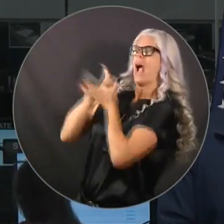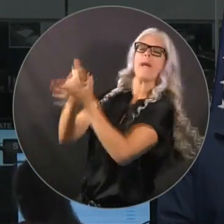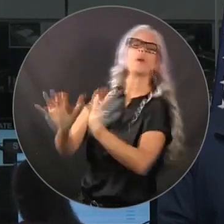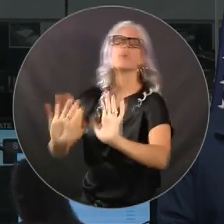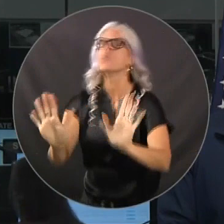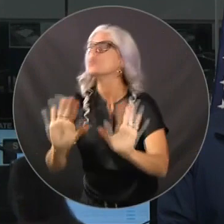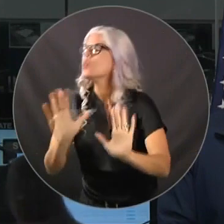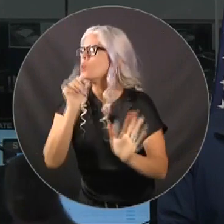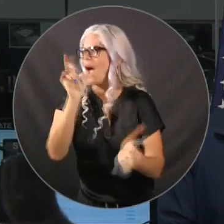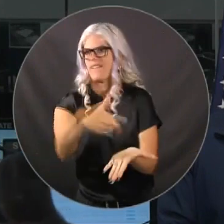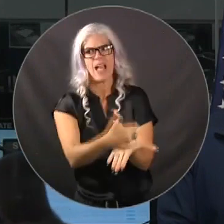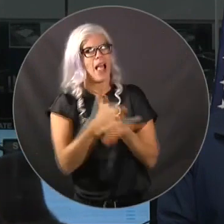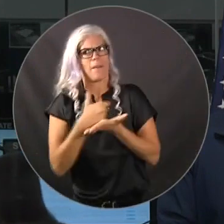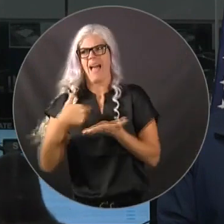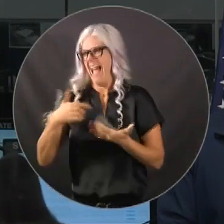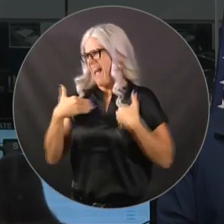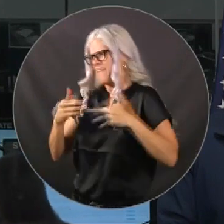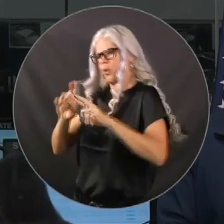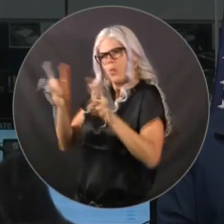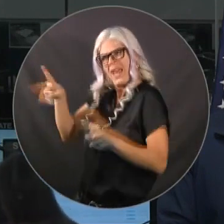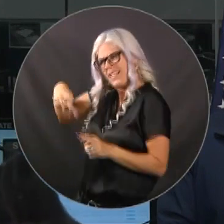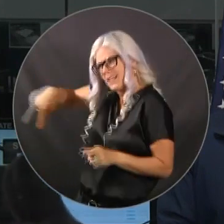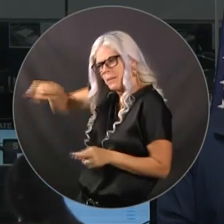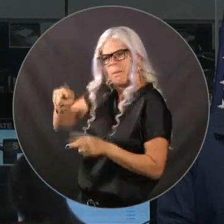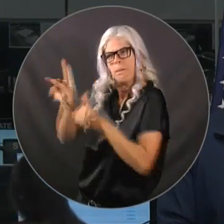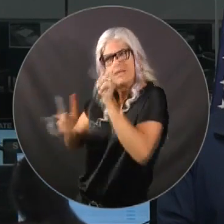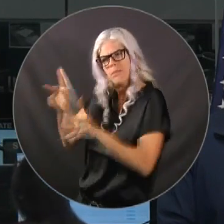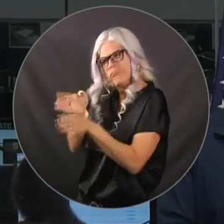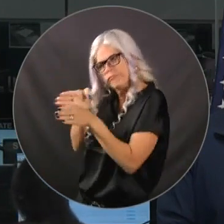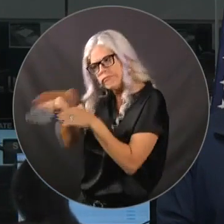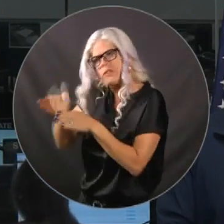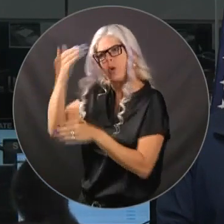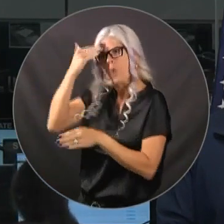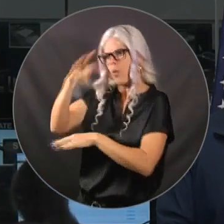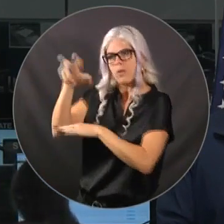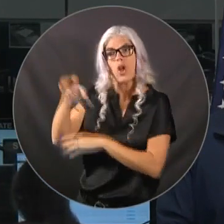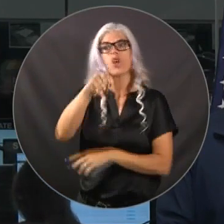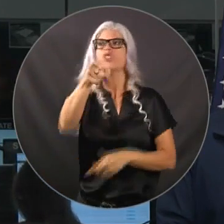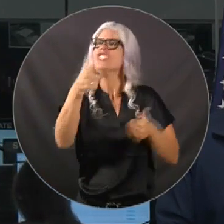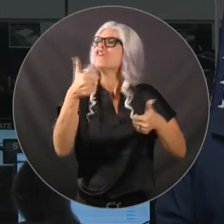over exert yourself and p risky situation. Addition